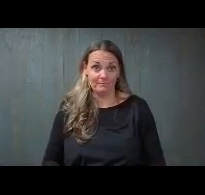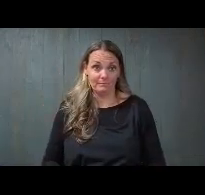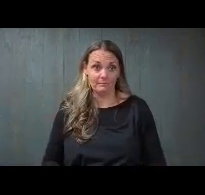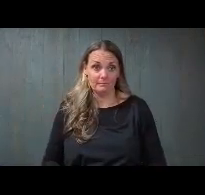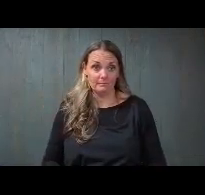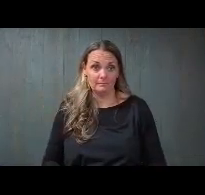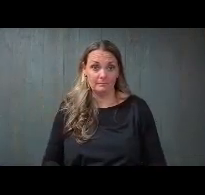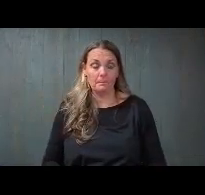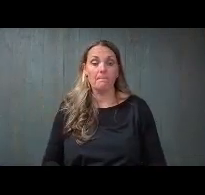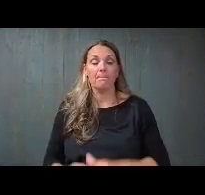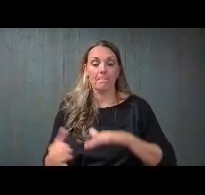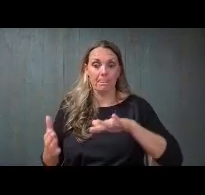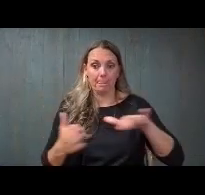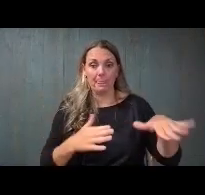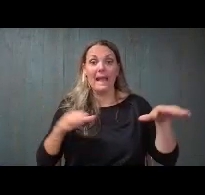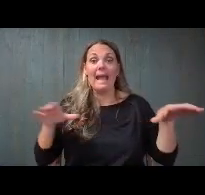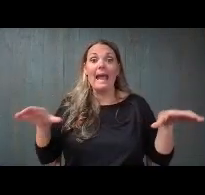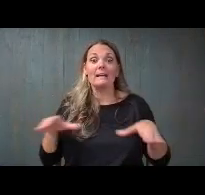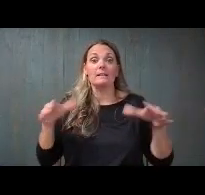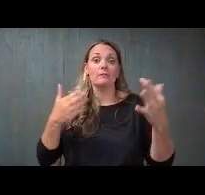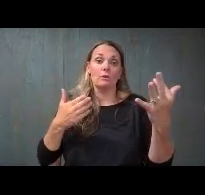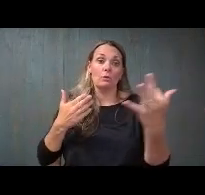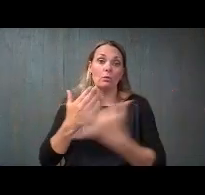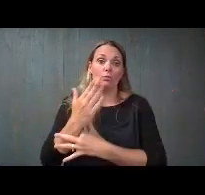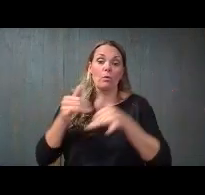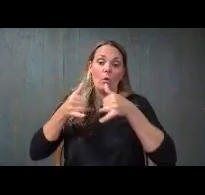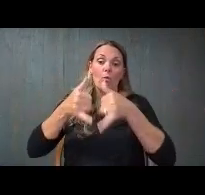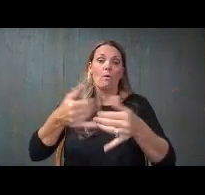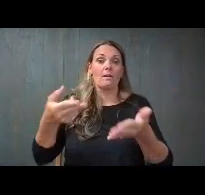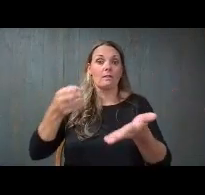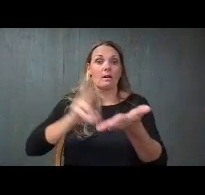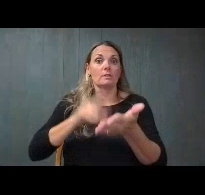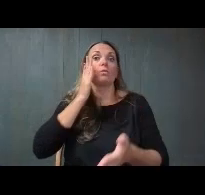Activities funded through awarded contracts will support the improvement